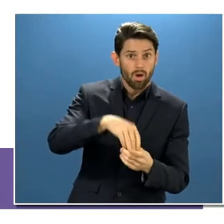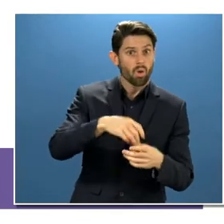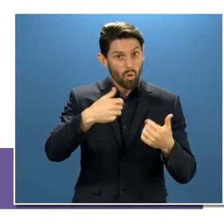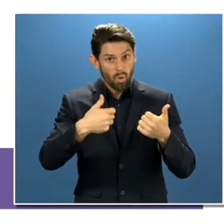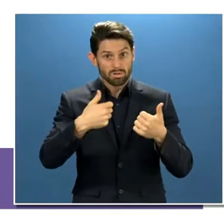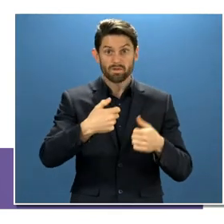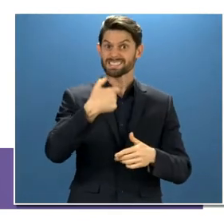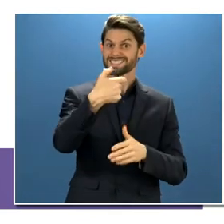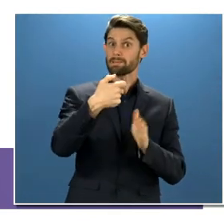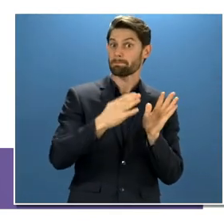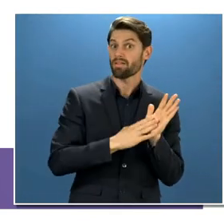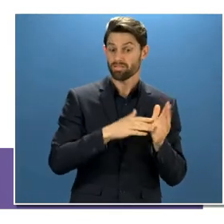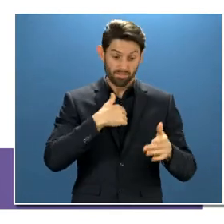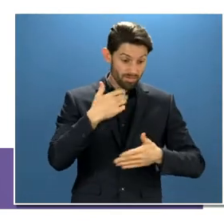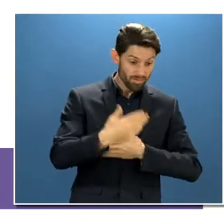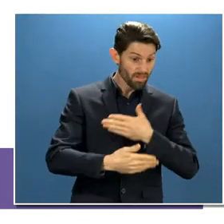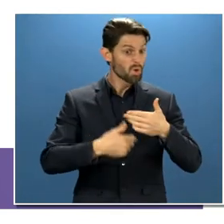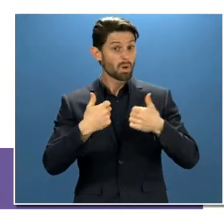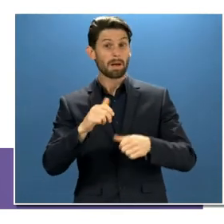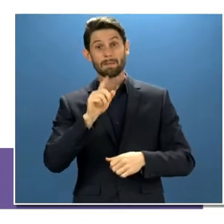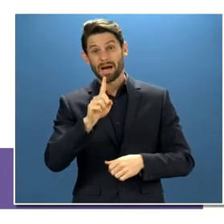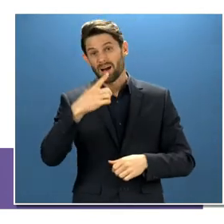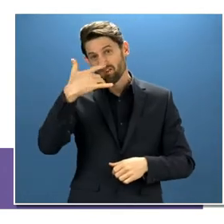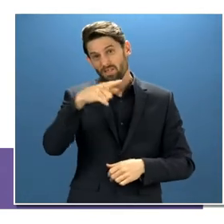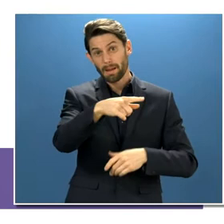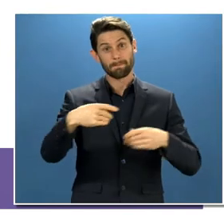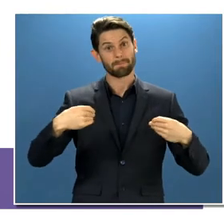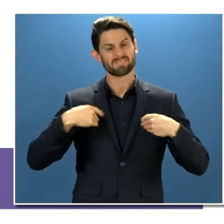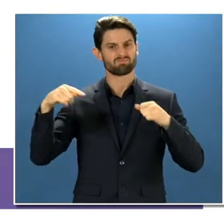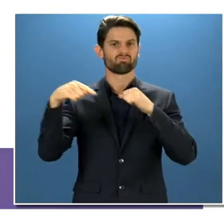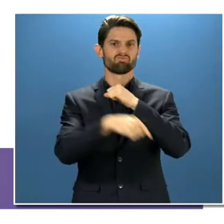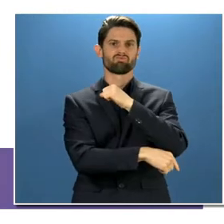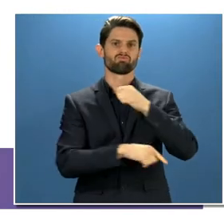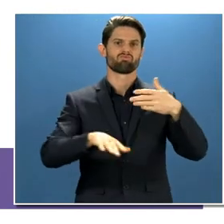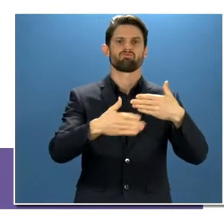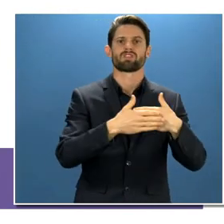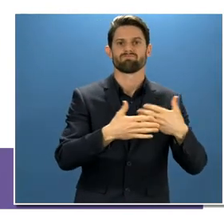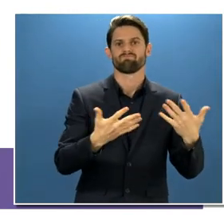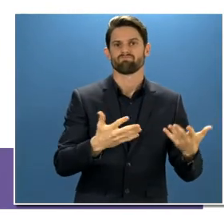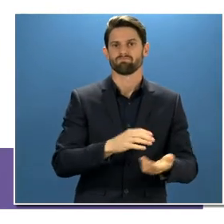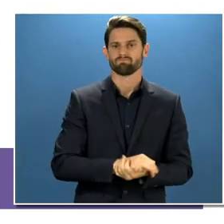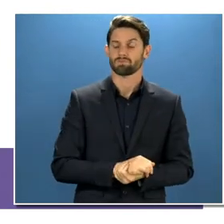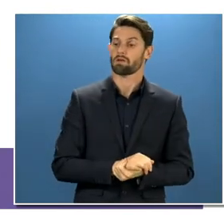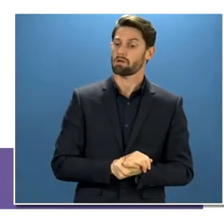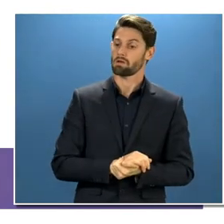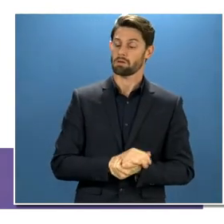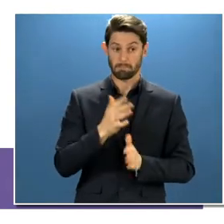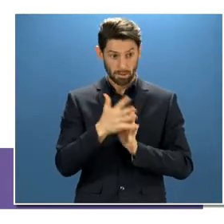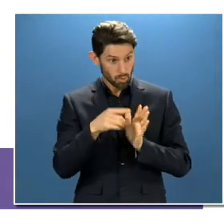It turned out really well. Unfortunately that business shut down. So you were doing cake decorating? Yes.